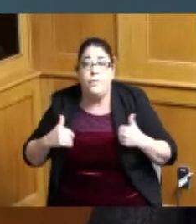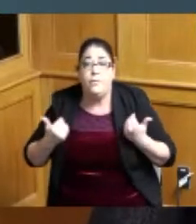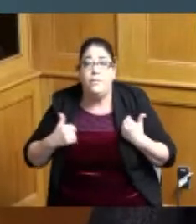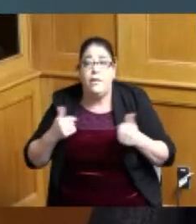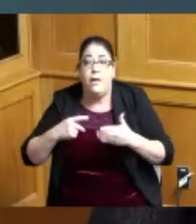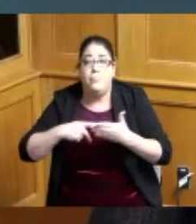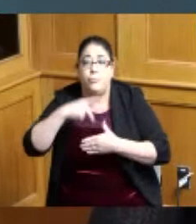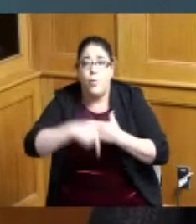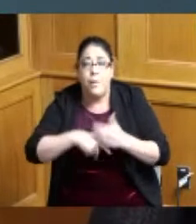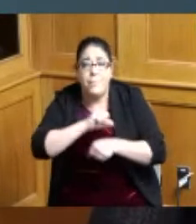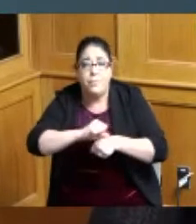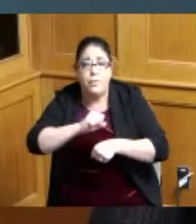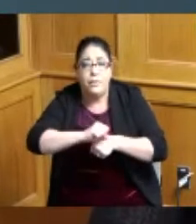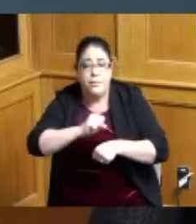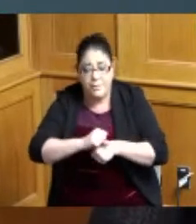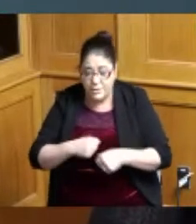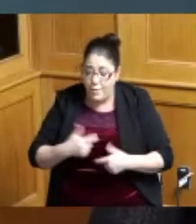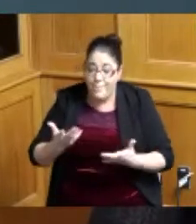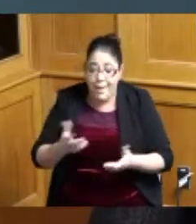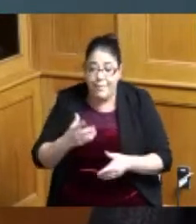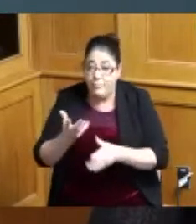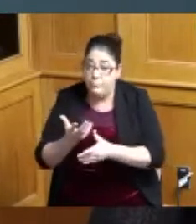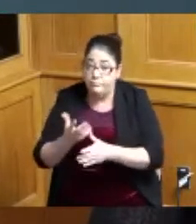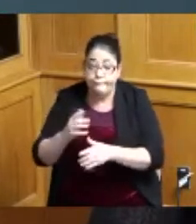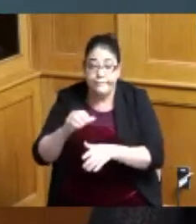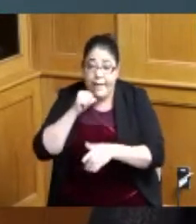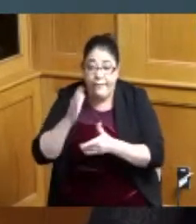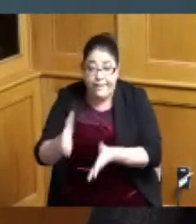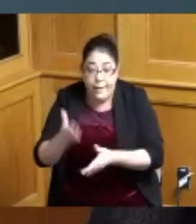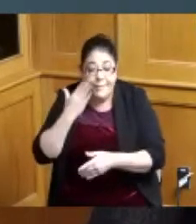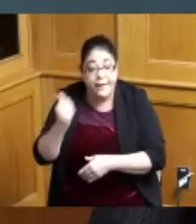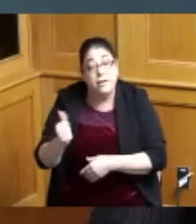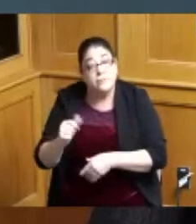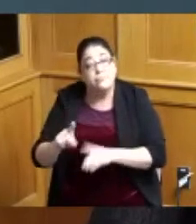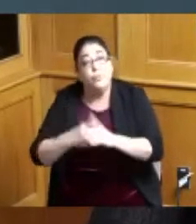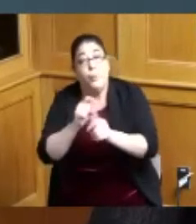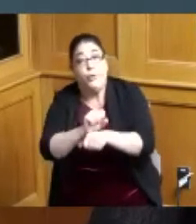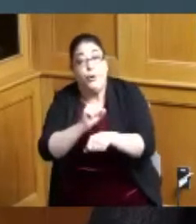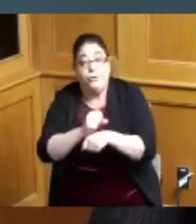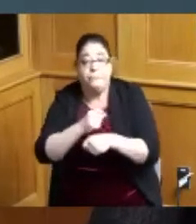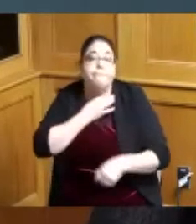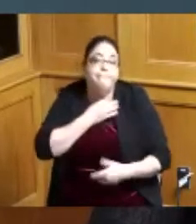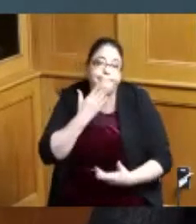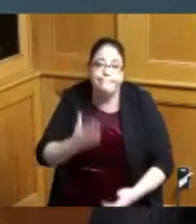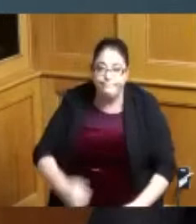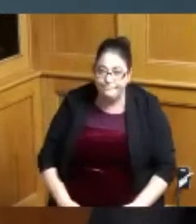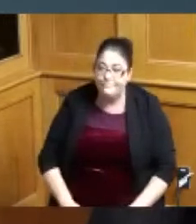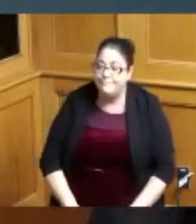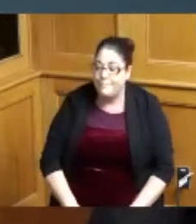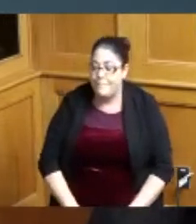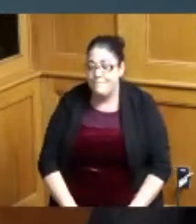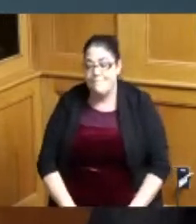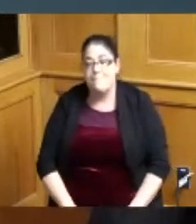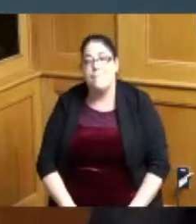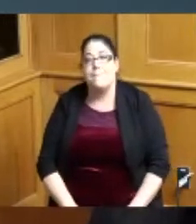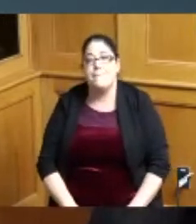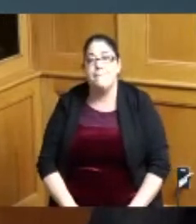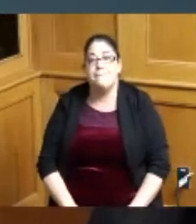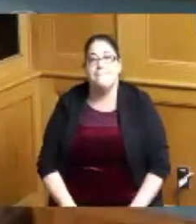so thank you so much for what you guys are doing okay all right so we can move forward thank you